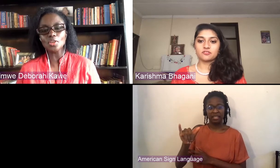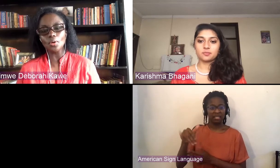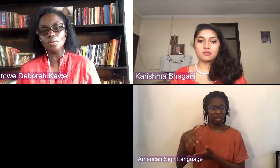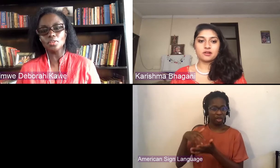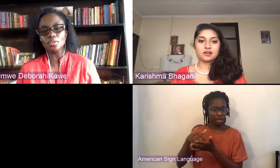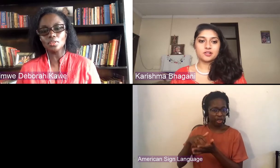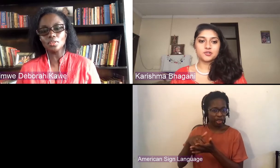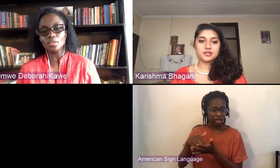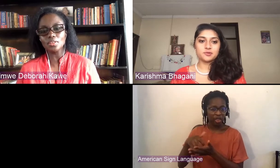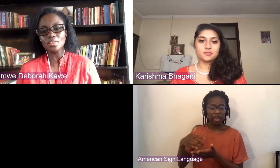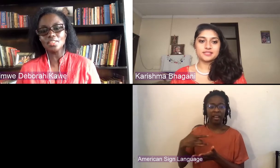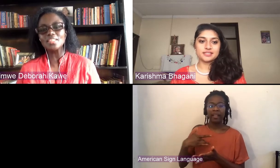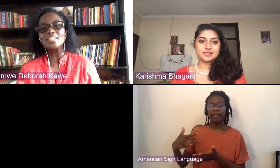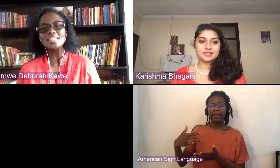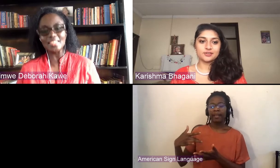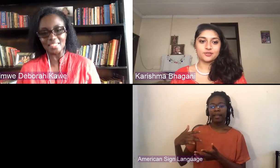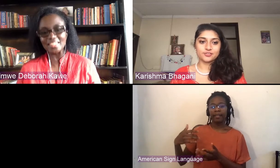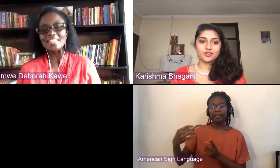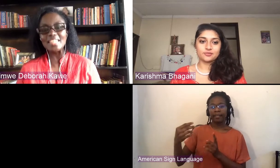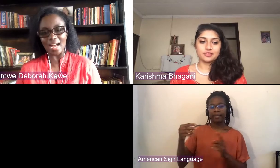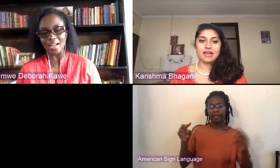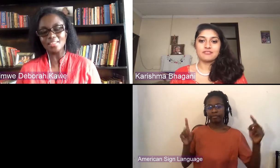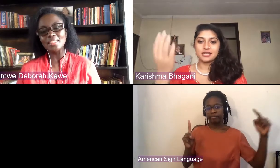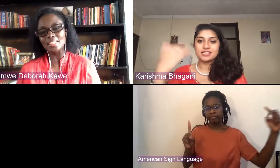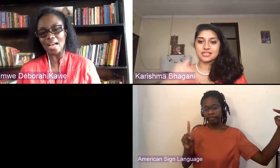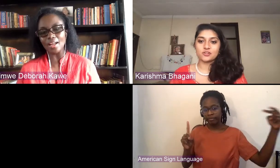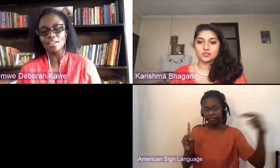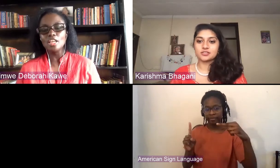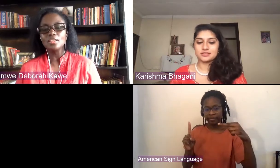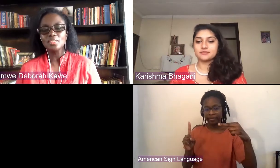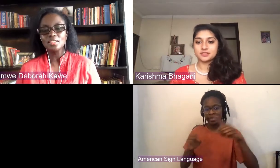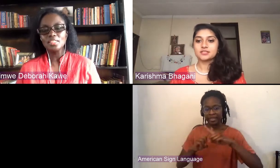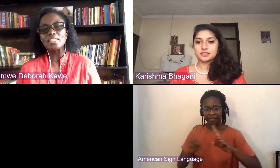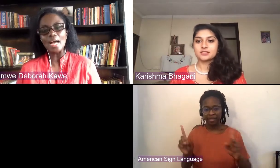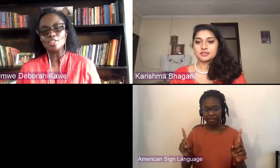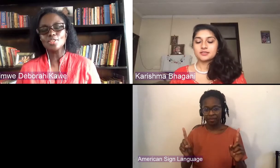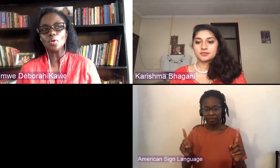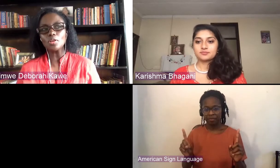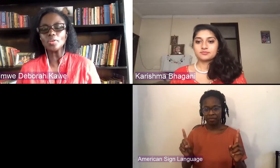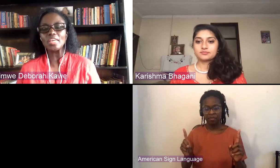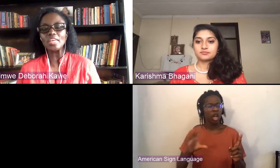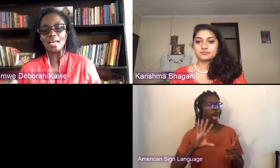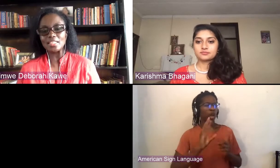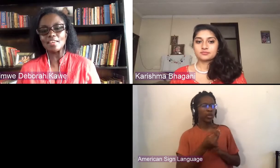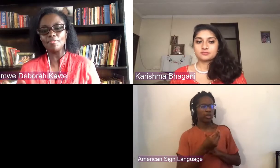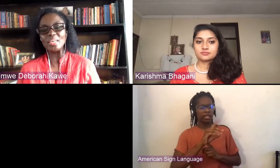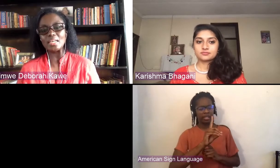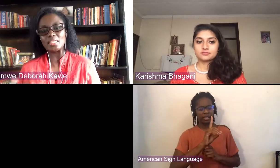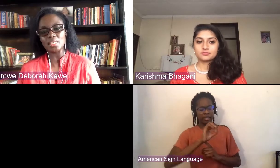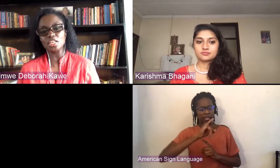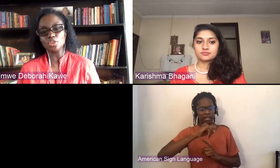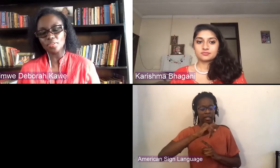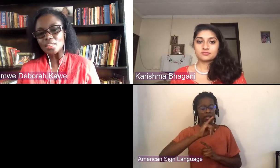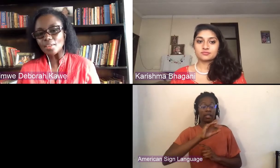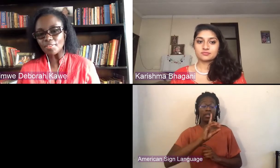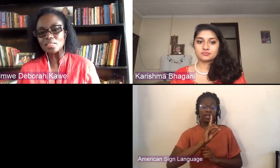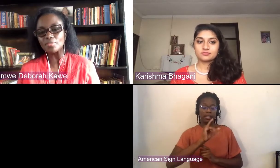So cultural diplomacy thing that goes on. Yeah, yeah. So also KITF being an international theater festival